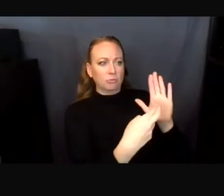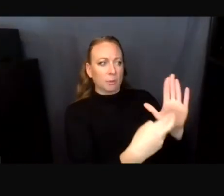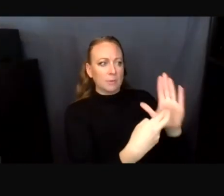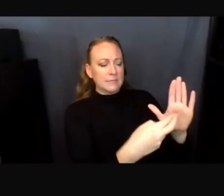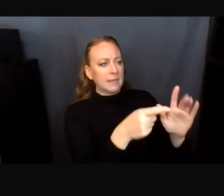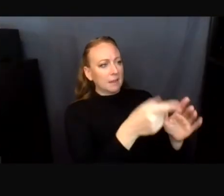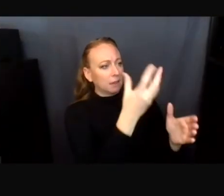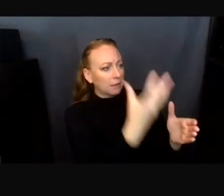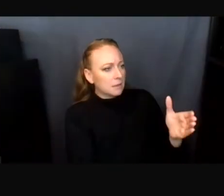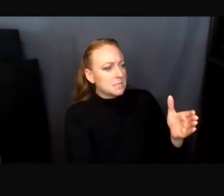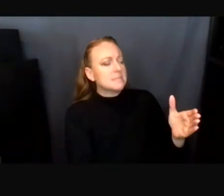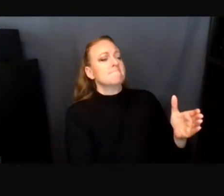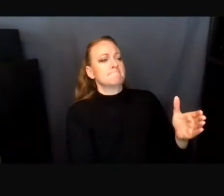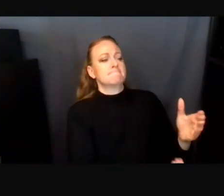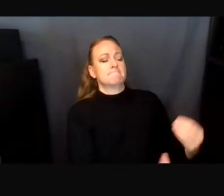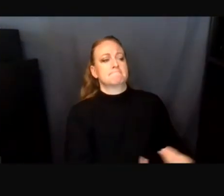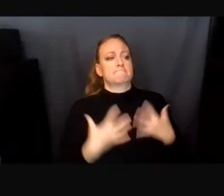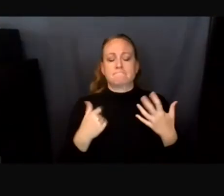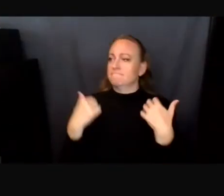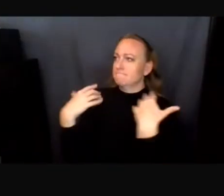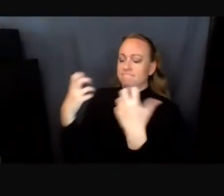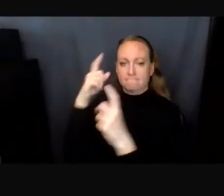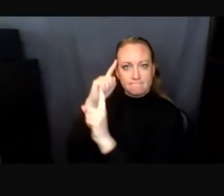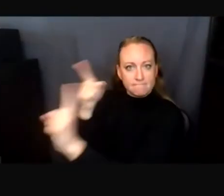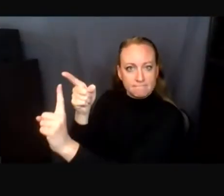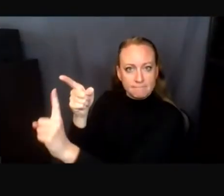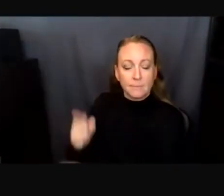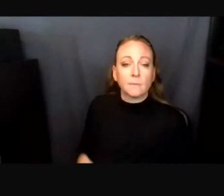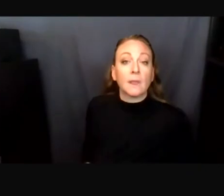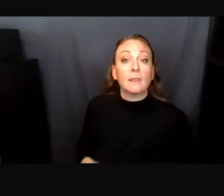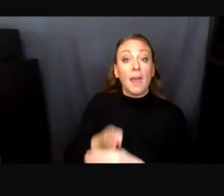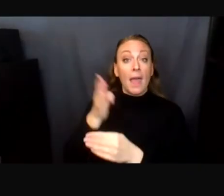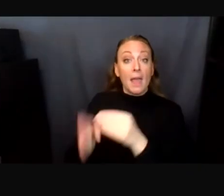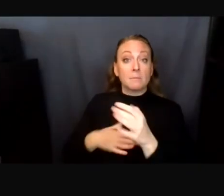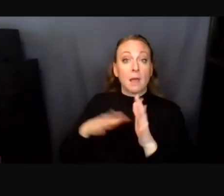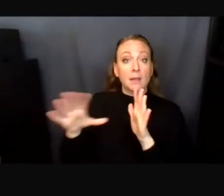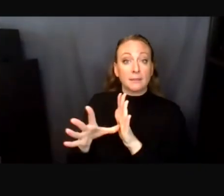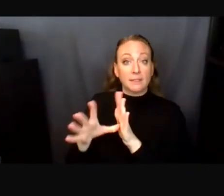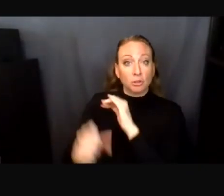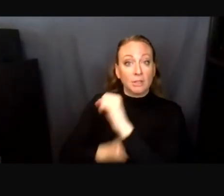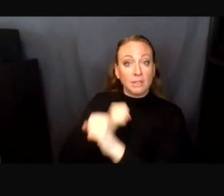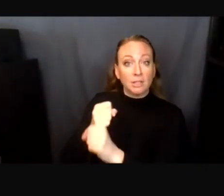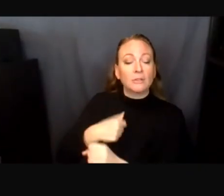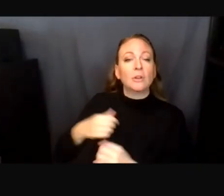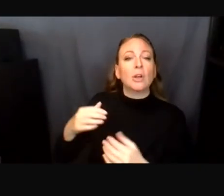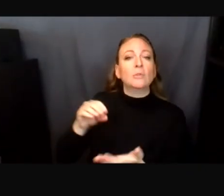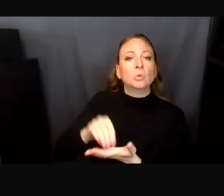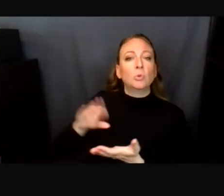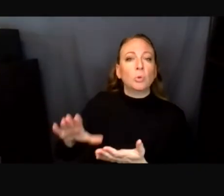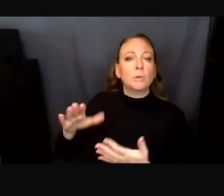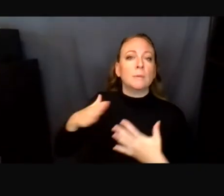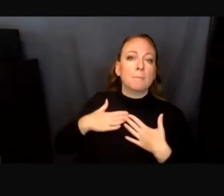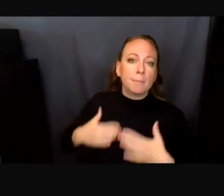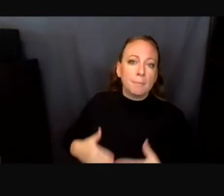And so at the end of my senior year, I was due to invite president outstanding senior all that stuff.